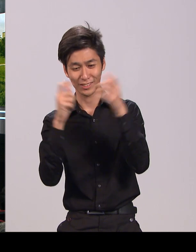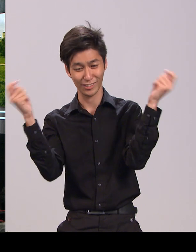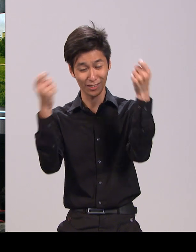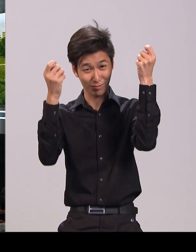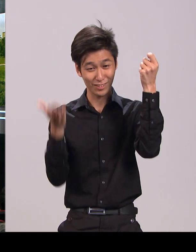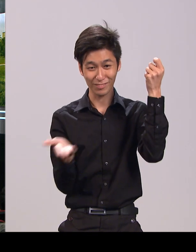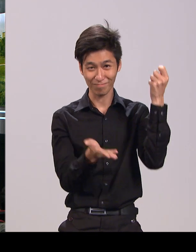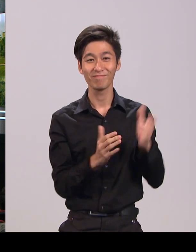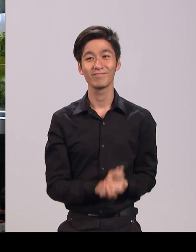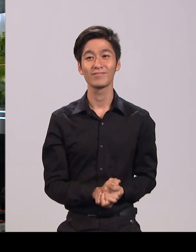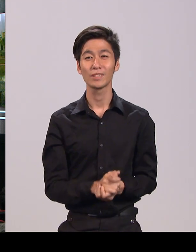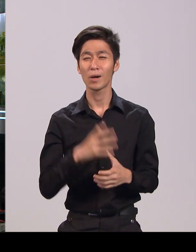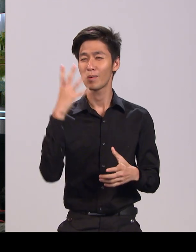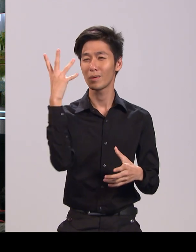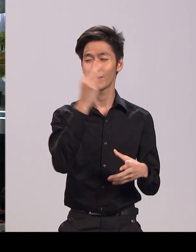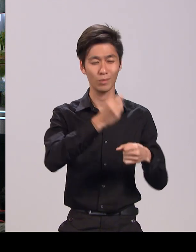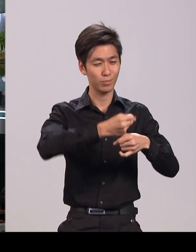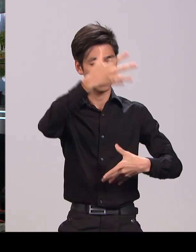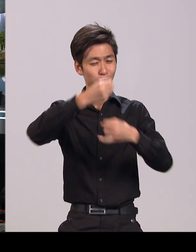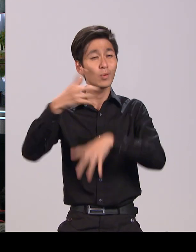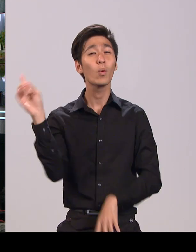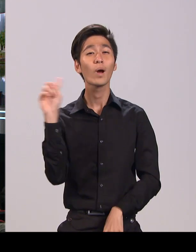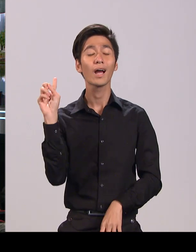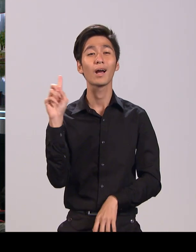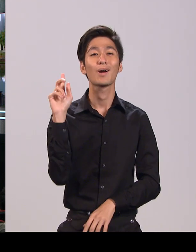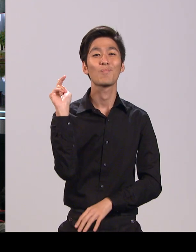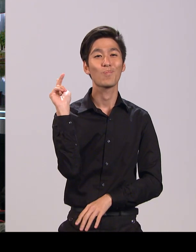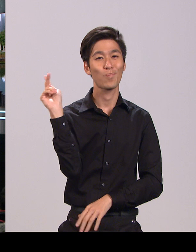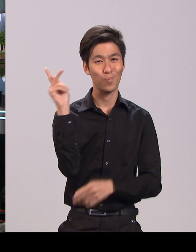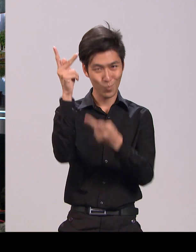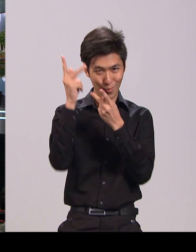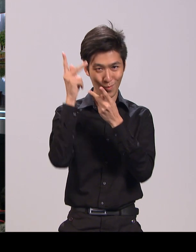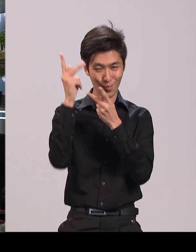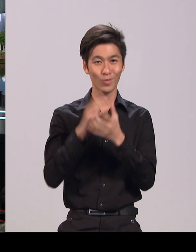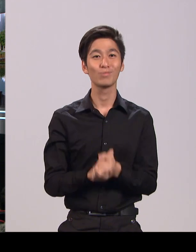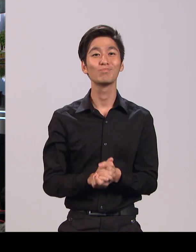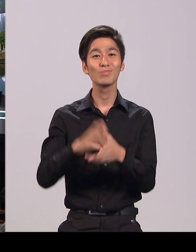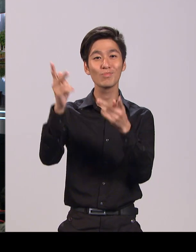We built beautiful HDB flats in Punggol, and created the Punggol Waterway.